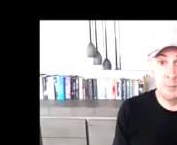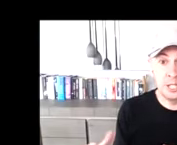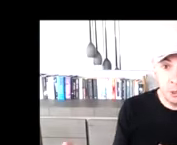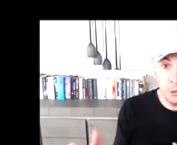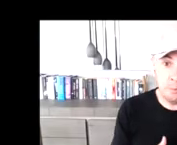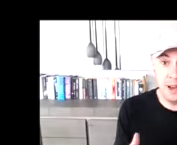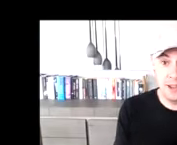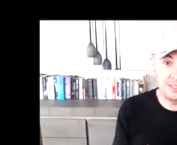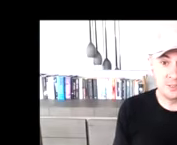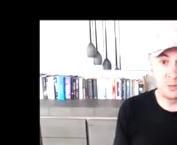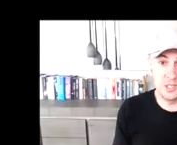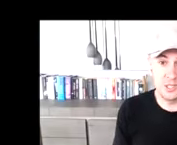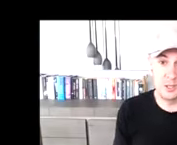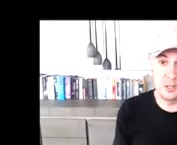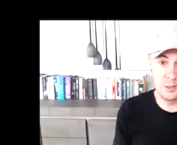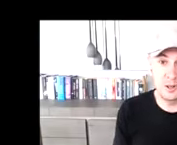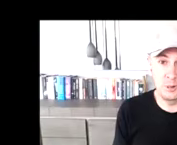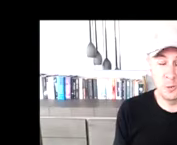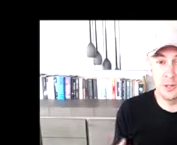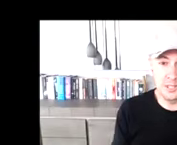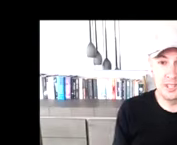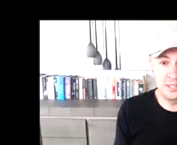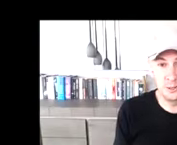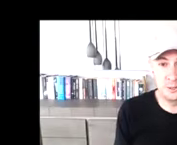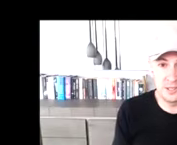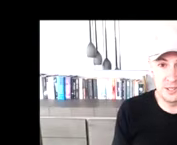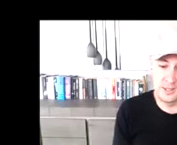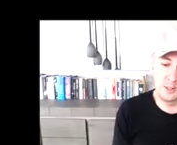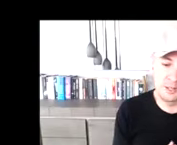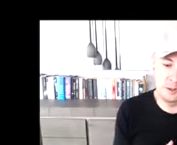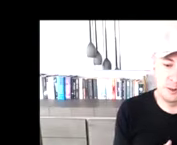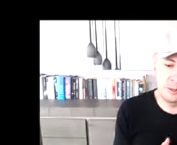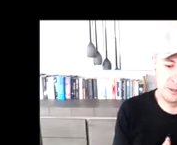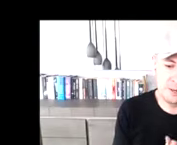and you are part of this conversation as well. We want to hear your insights as we go on as well.